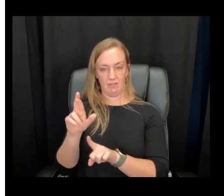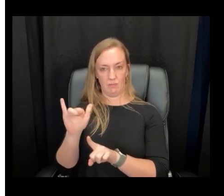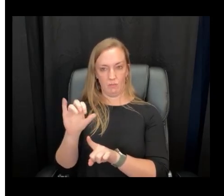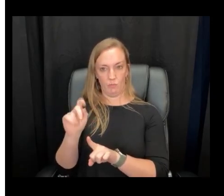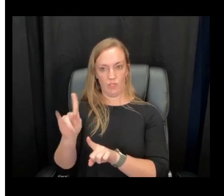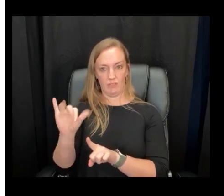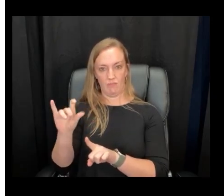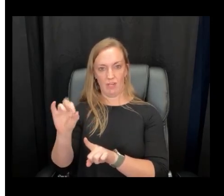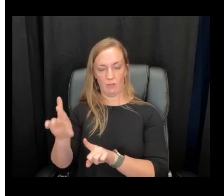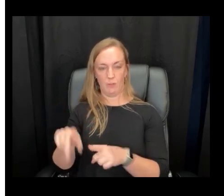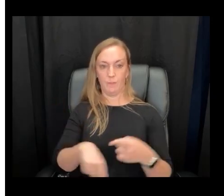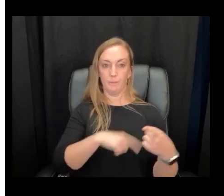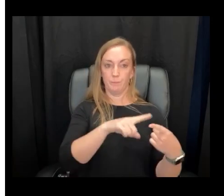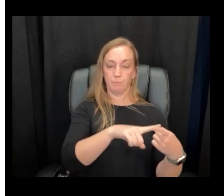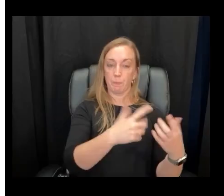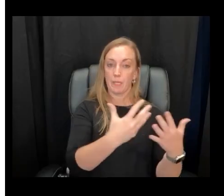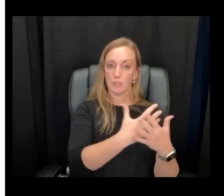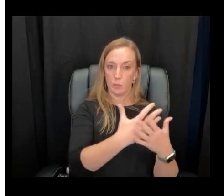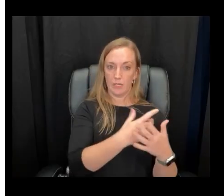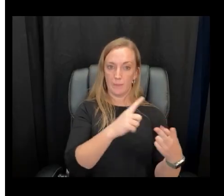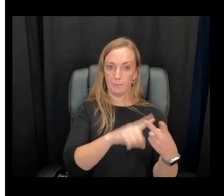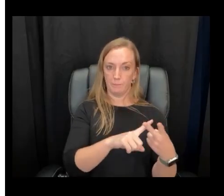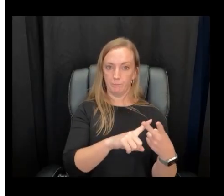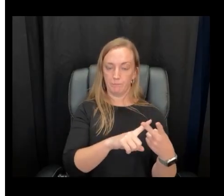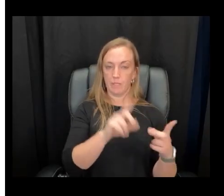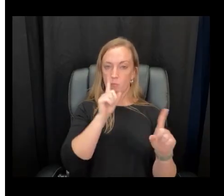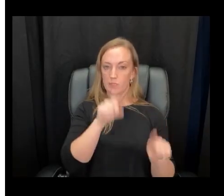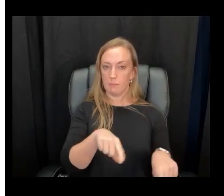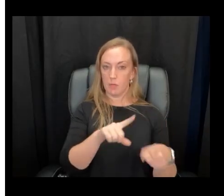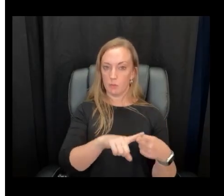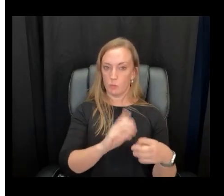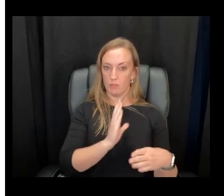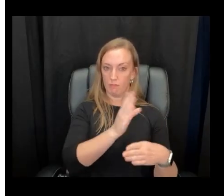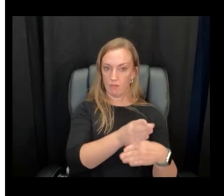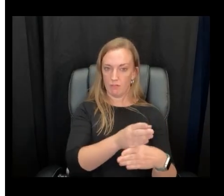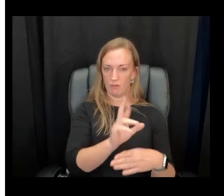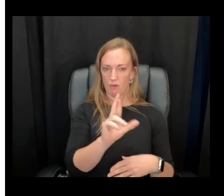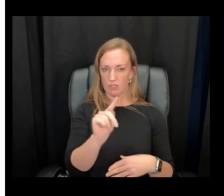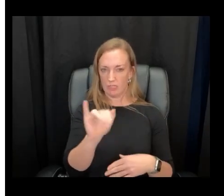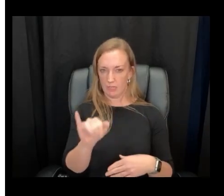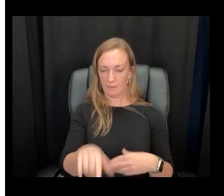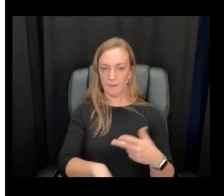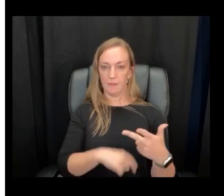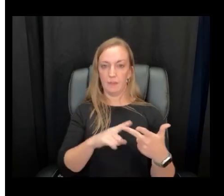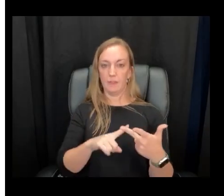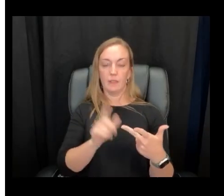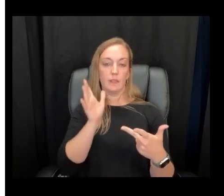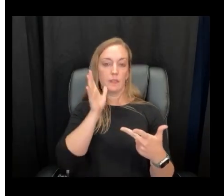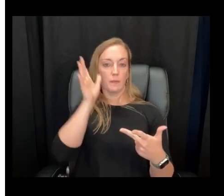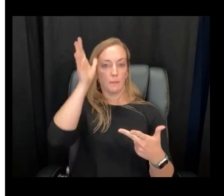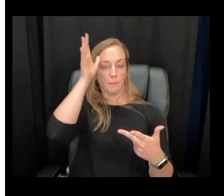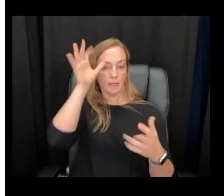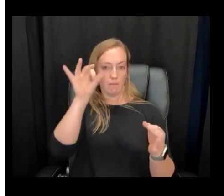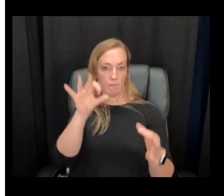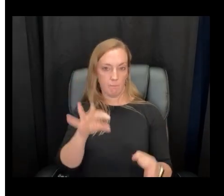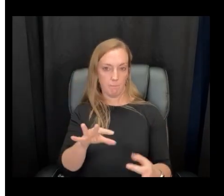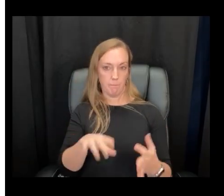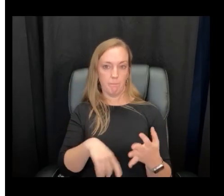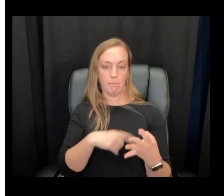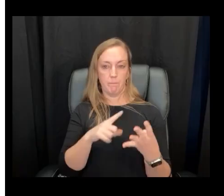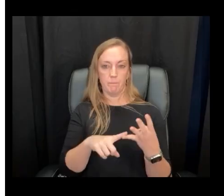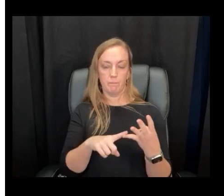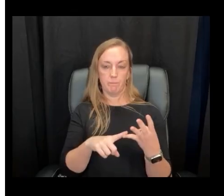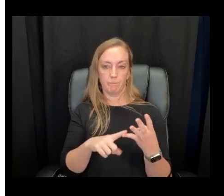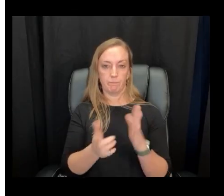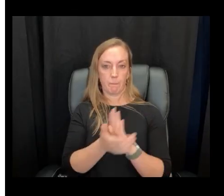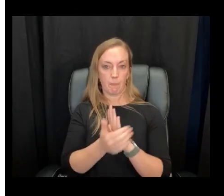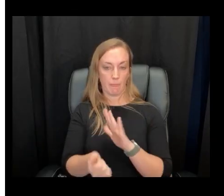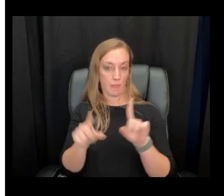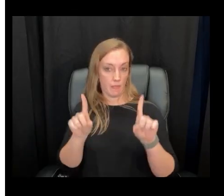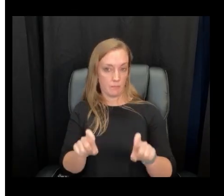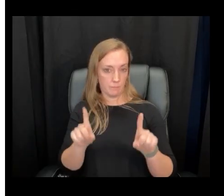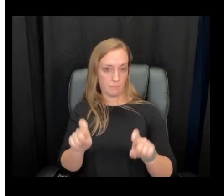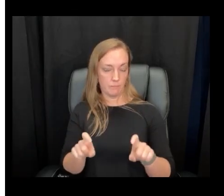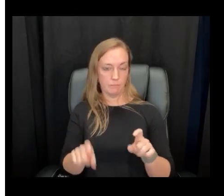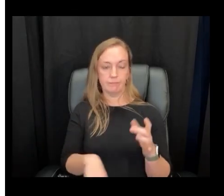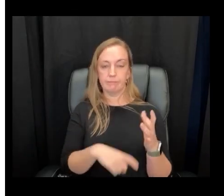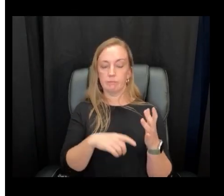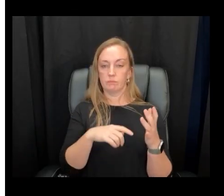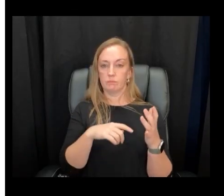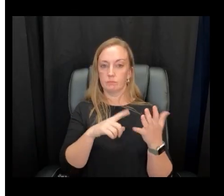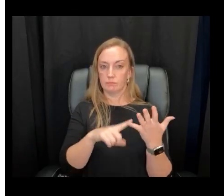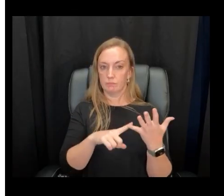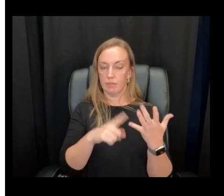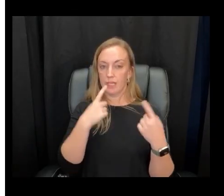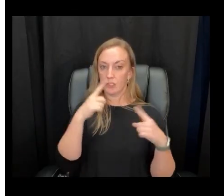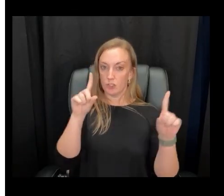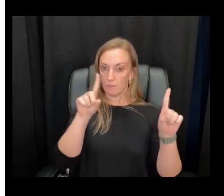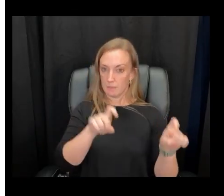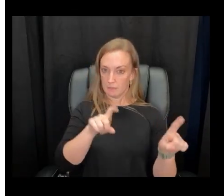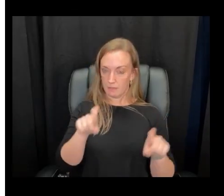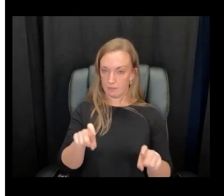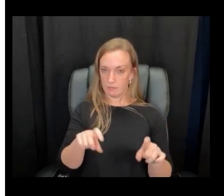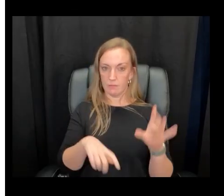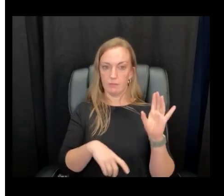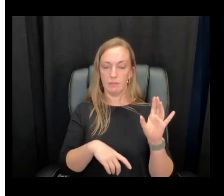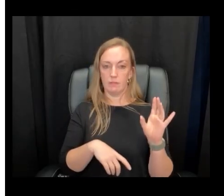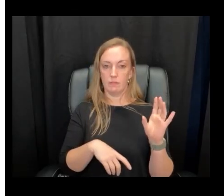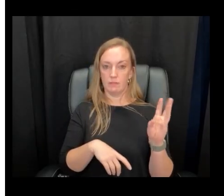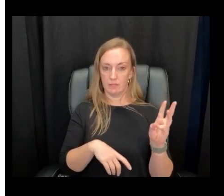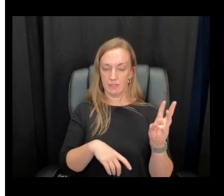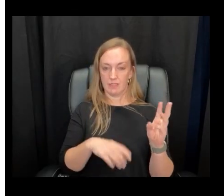screenings, response to intervention or RTI, parental input, aptitude tests, achievement tests,